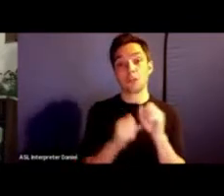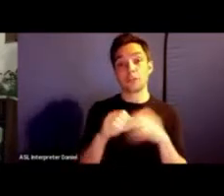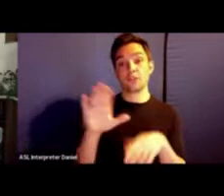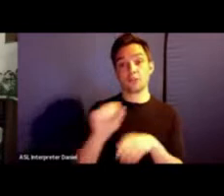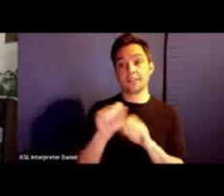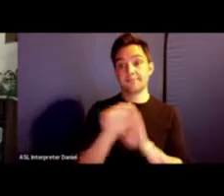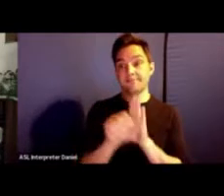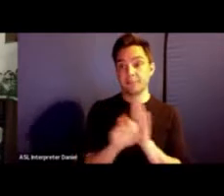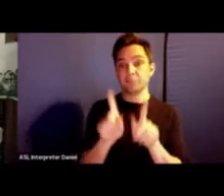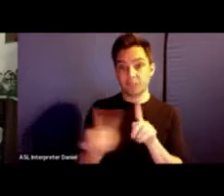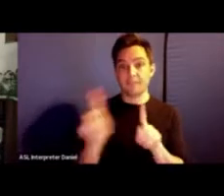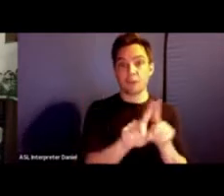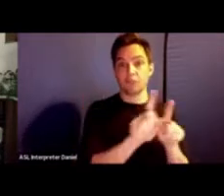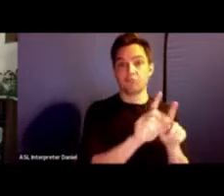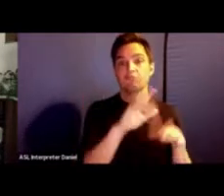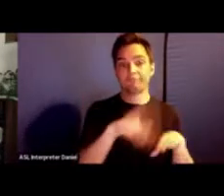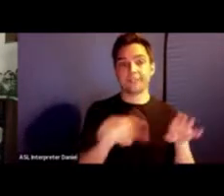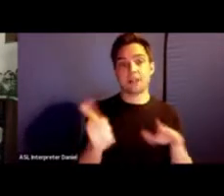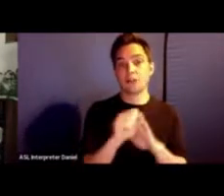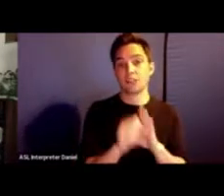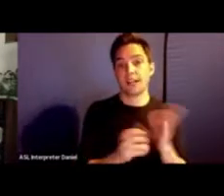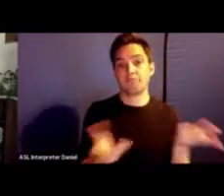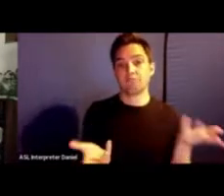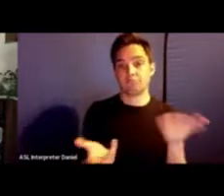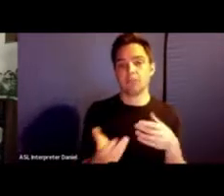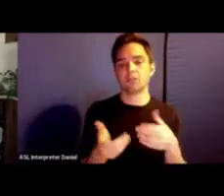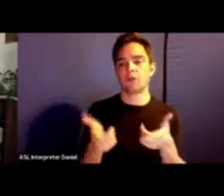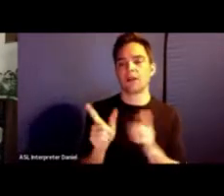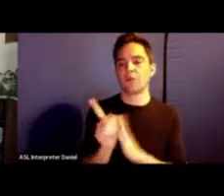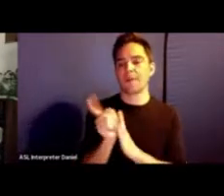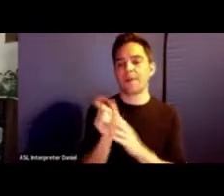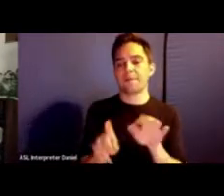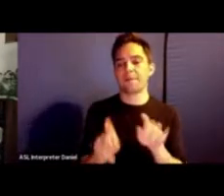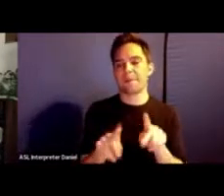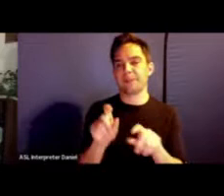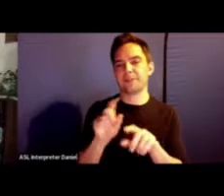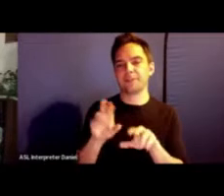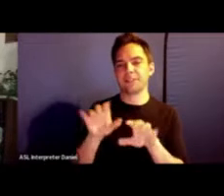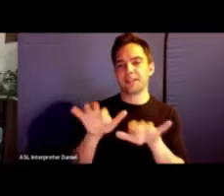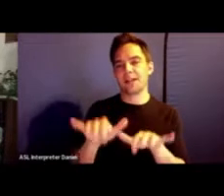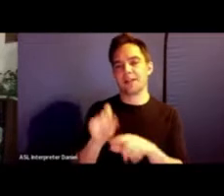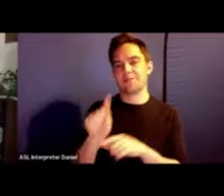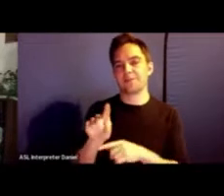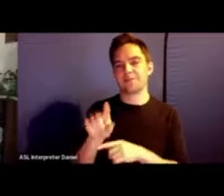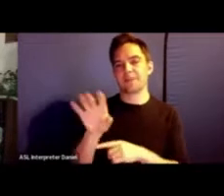different than another state. So we'll just give a minute for everybody to respond and reply to, "What's the title of the